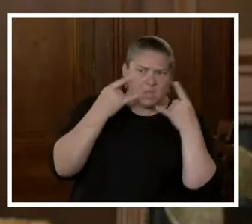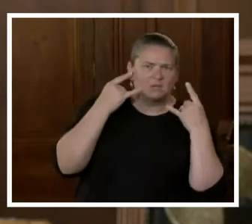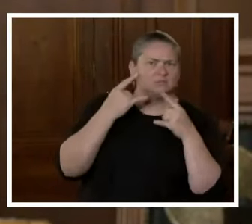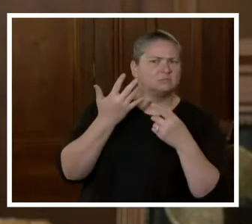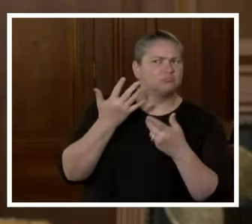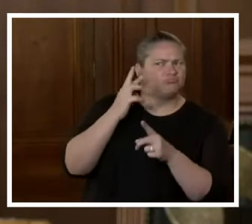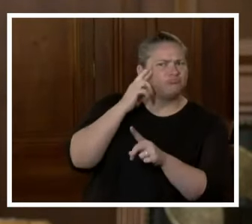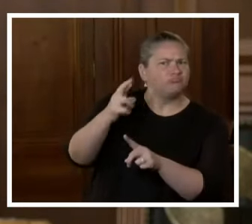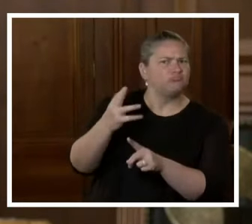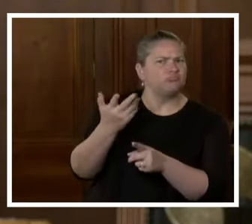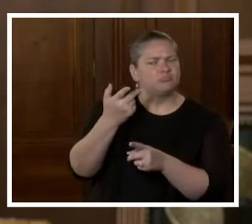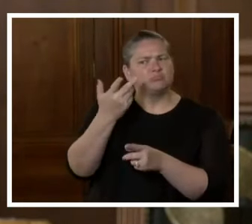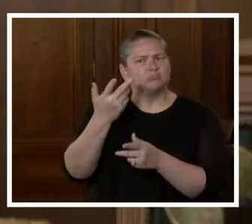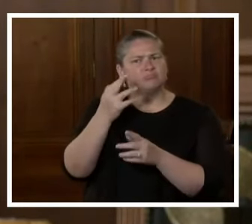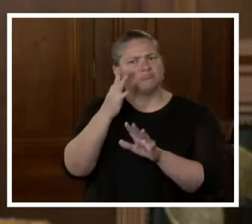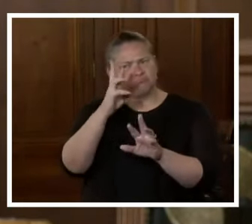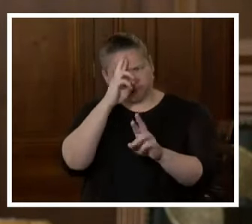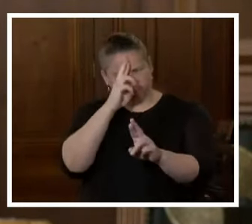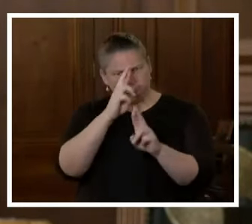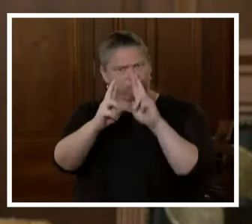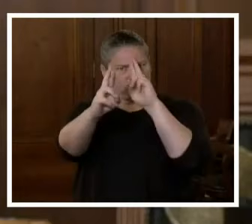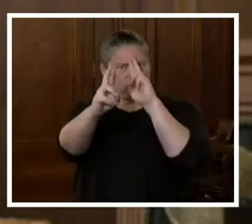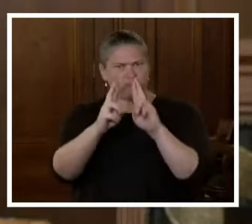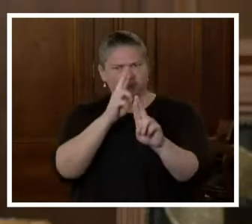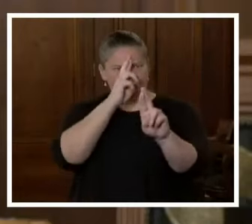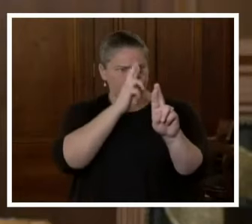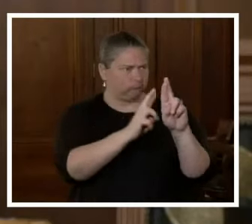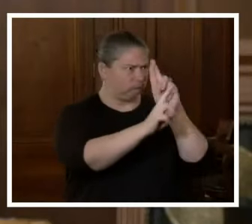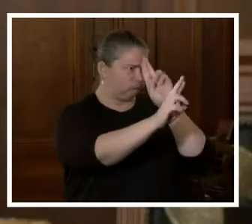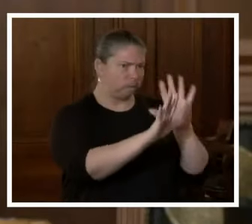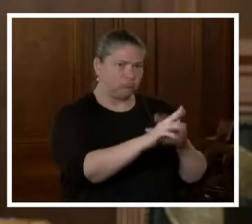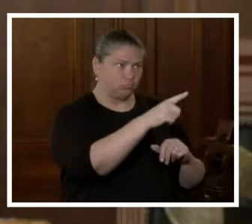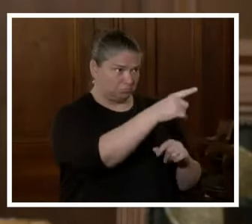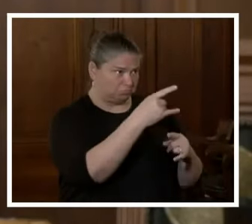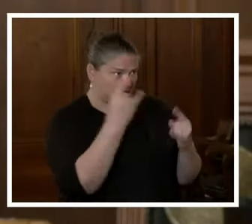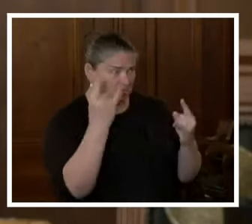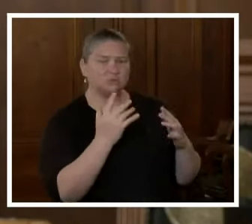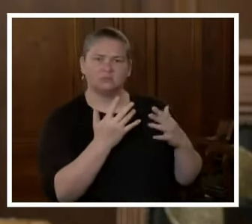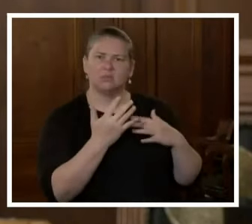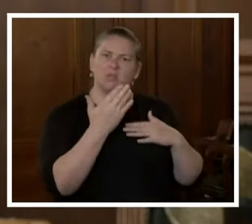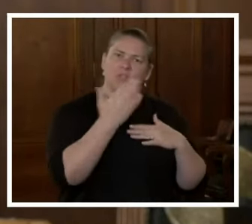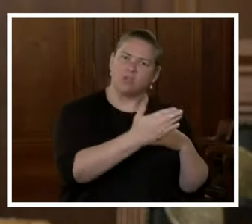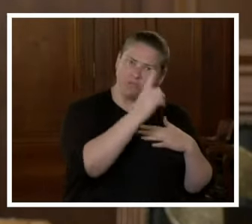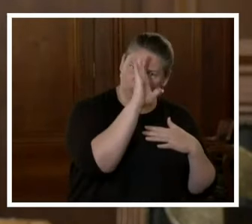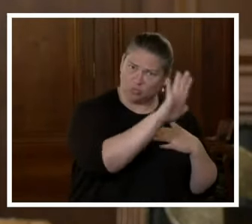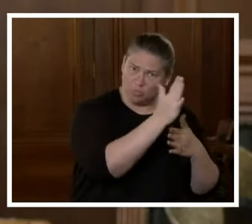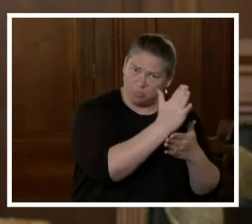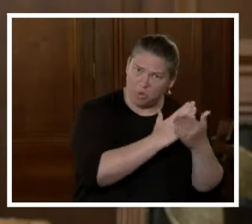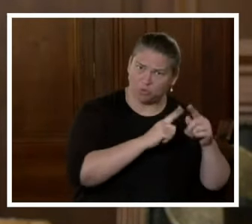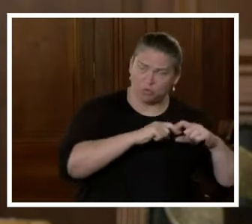UP, THOUGH THEY ARE NOT SHOWING